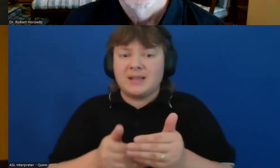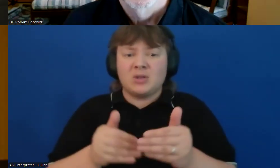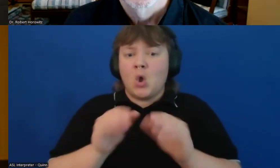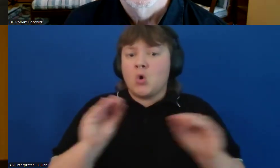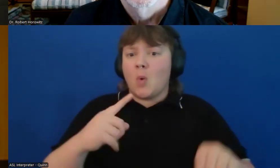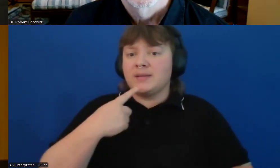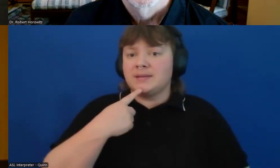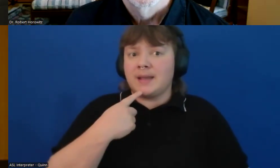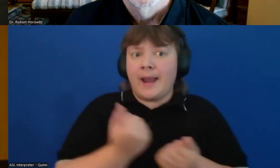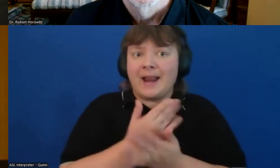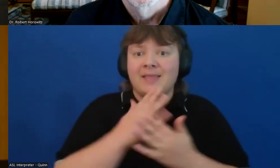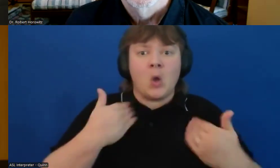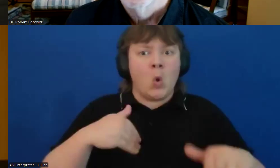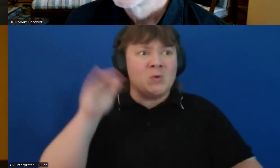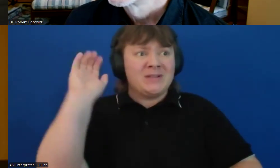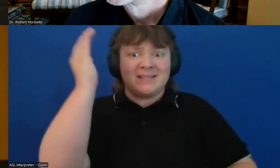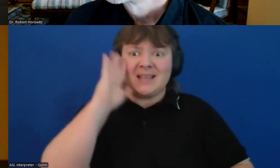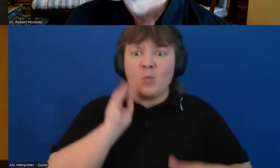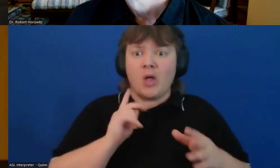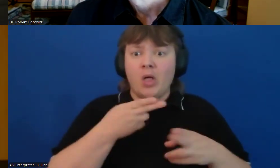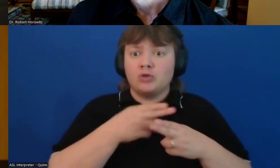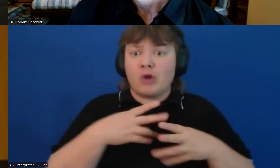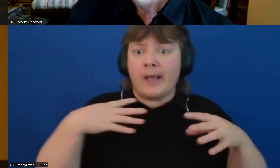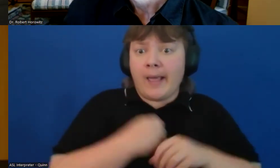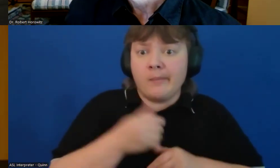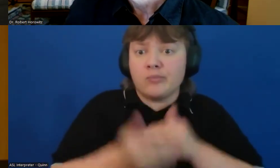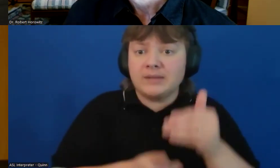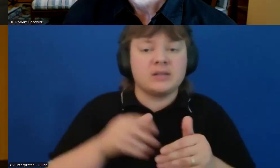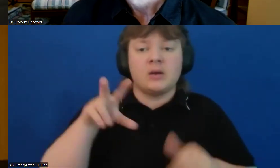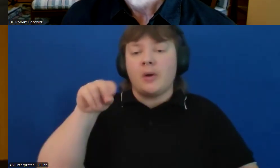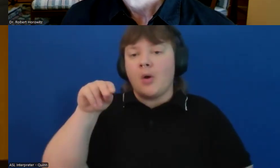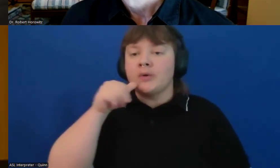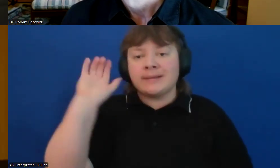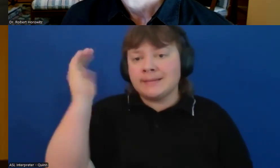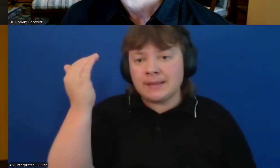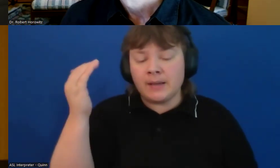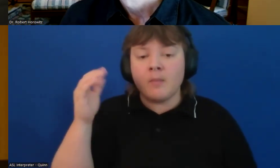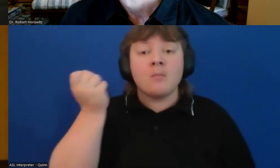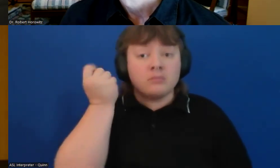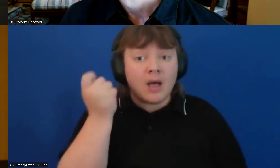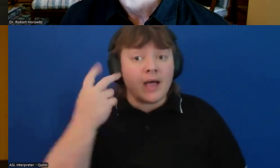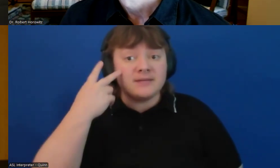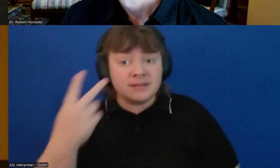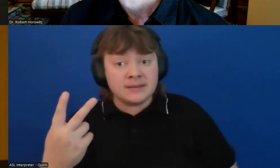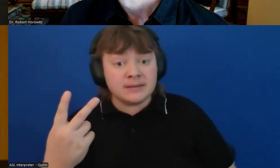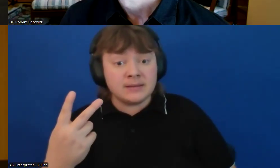one planning at the University of Rochester is is contemplating that. And I've also seen uh online